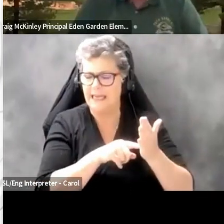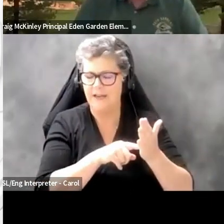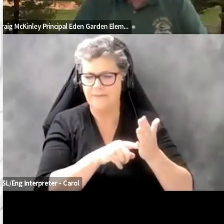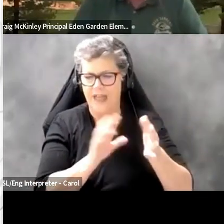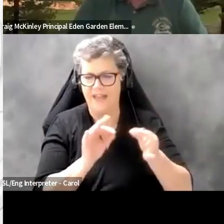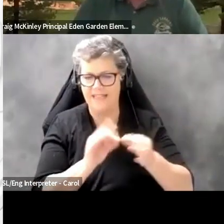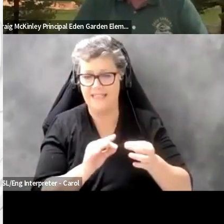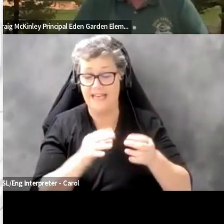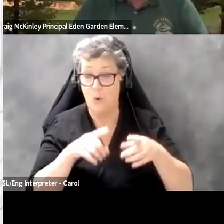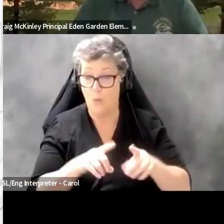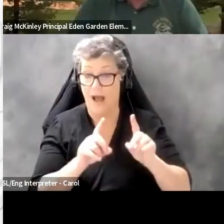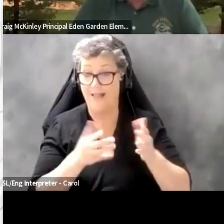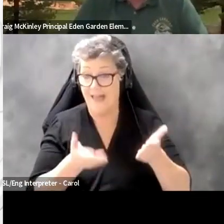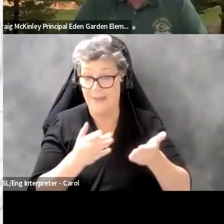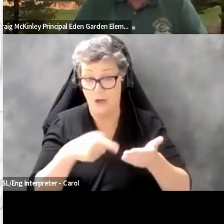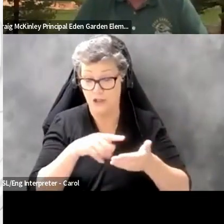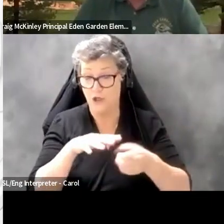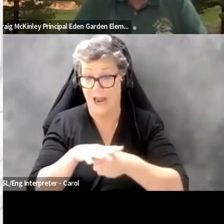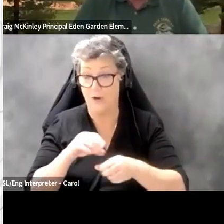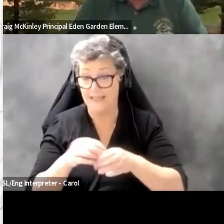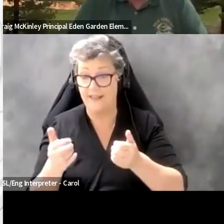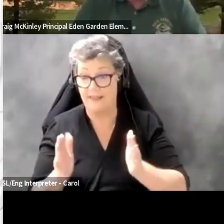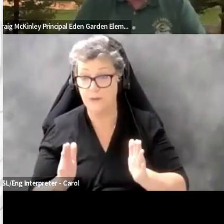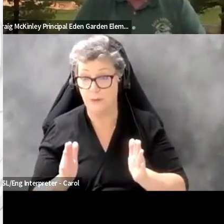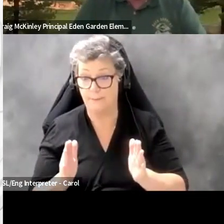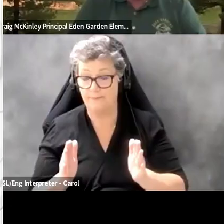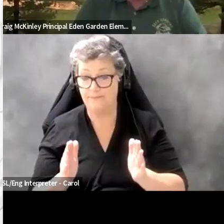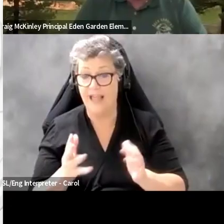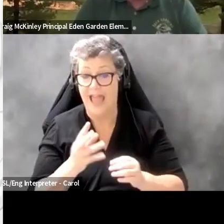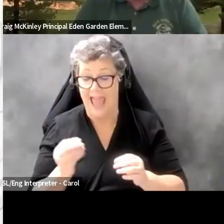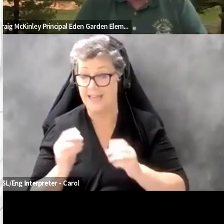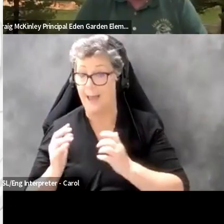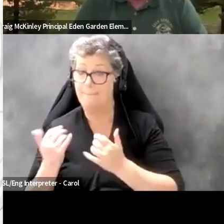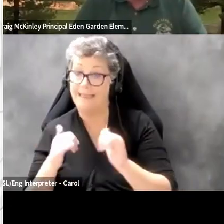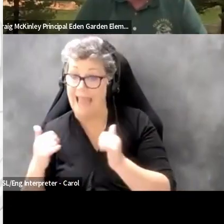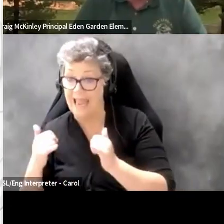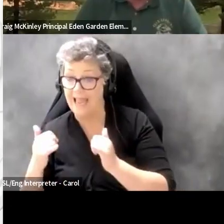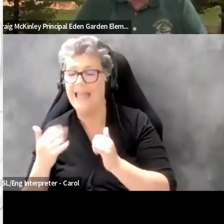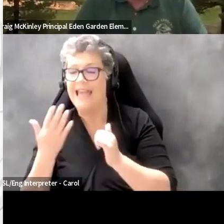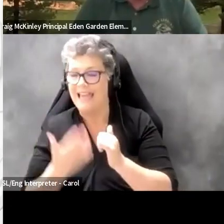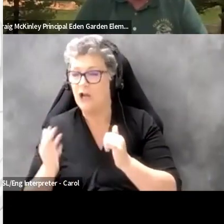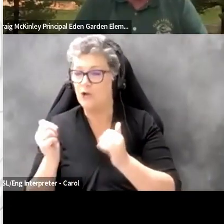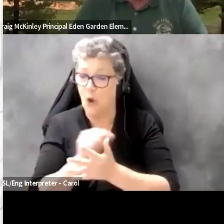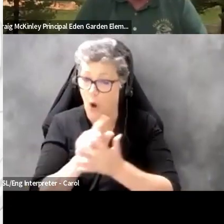while I'm in certain areas in the classroom and I'm playing here are all of the things that I'm